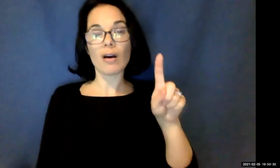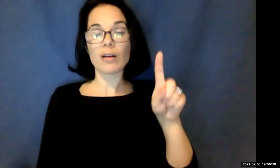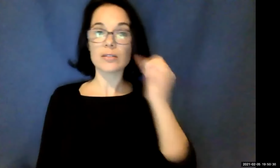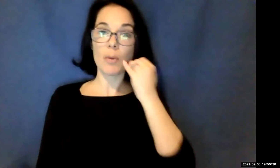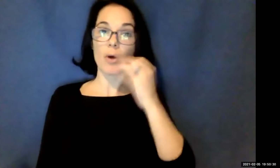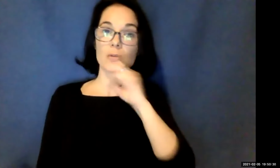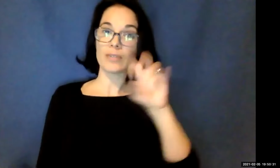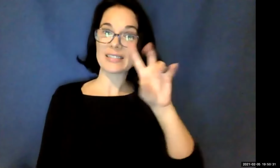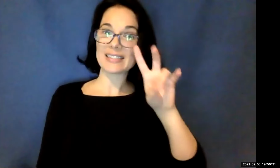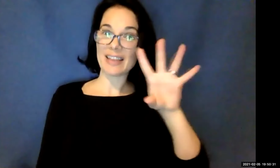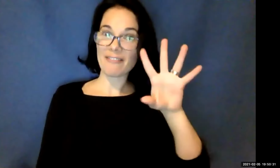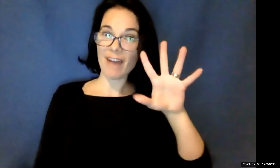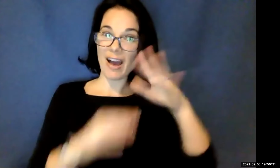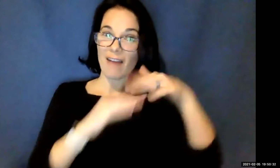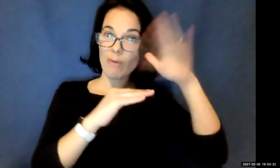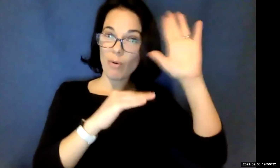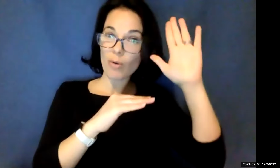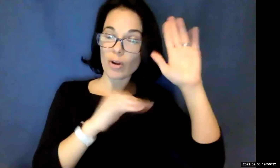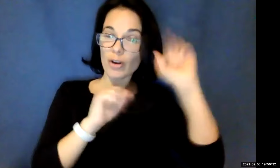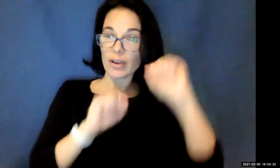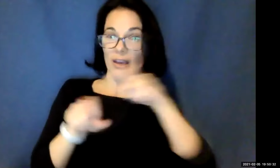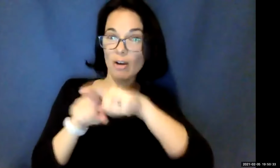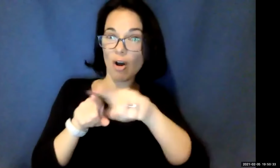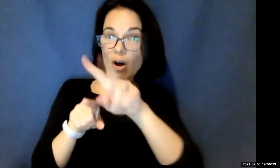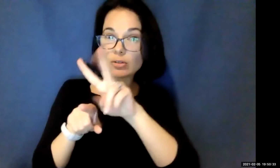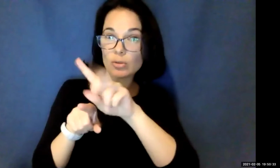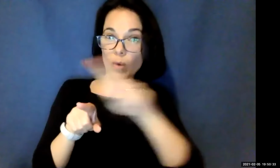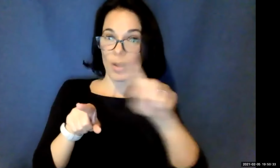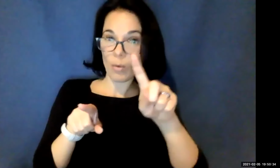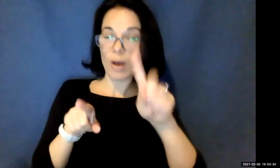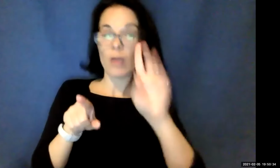actually help make the appointment for someone who’s 75 and older.